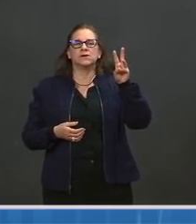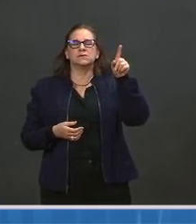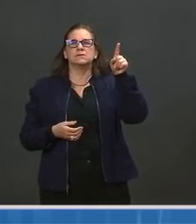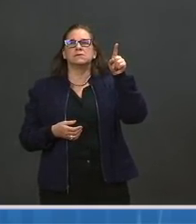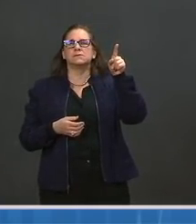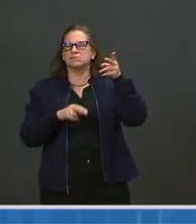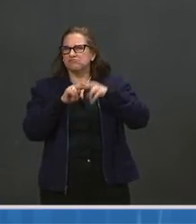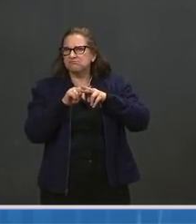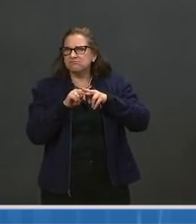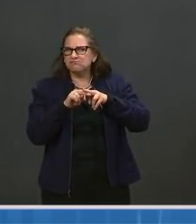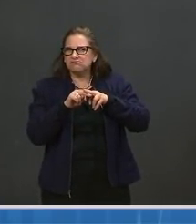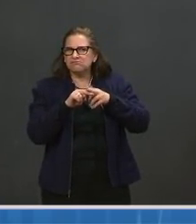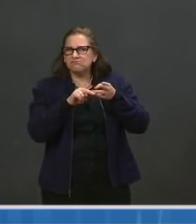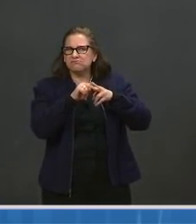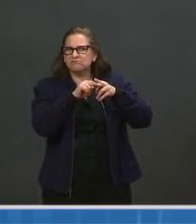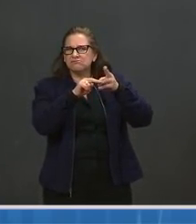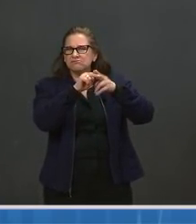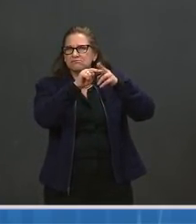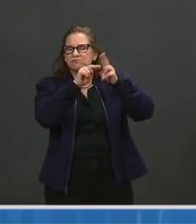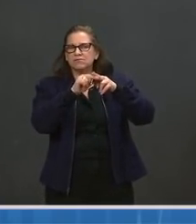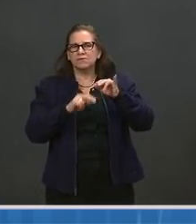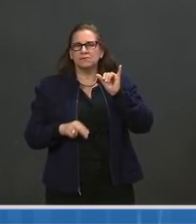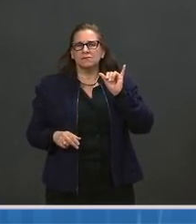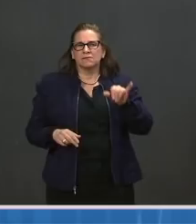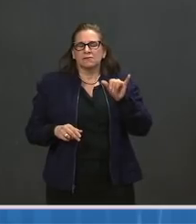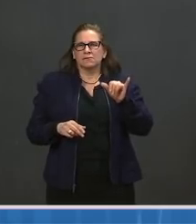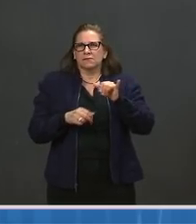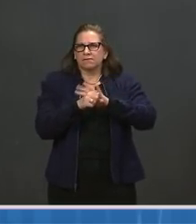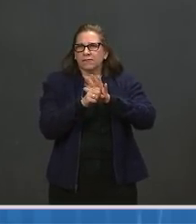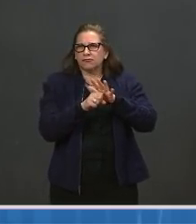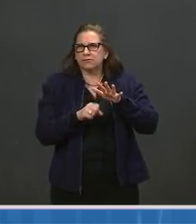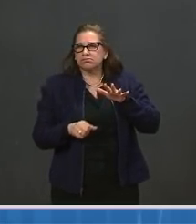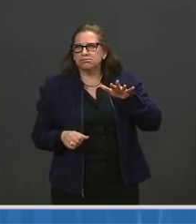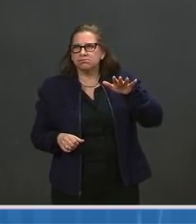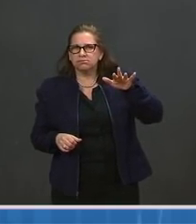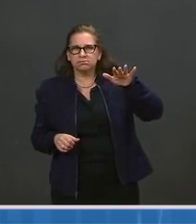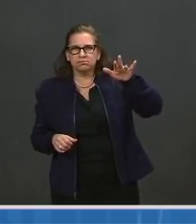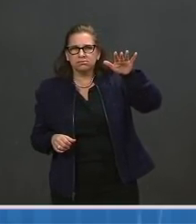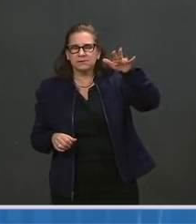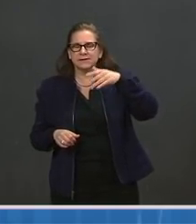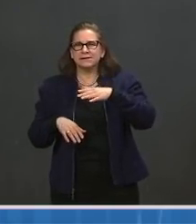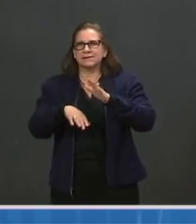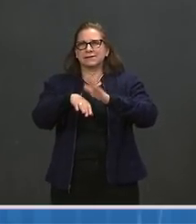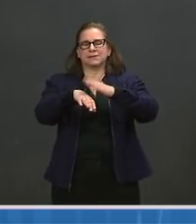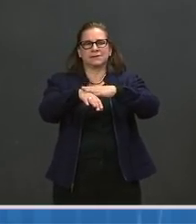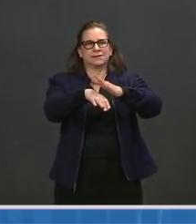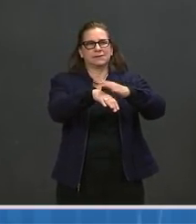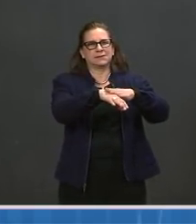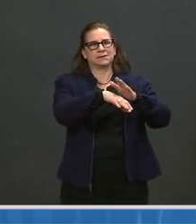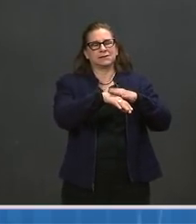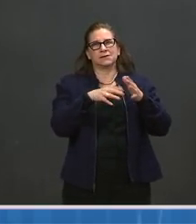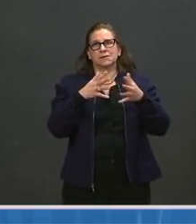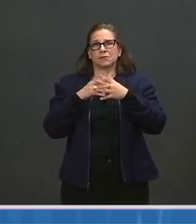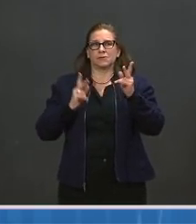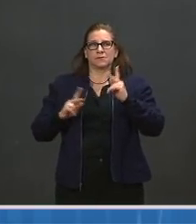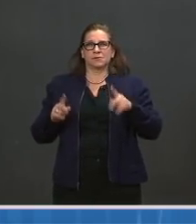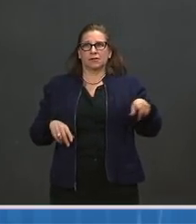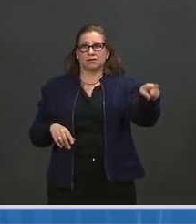Taken together, these statistics should serve as a warning sign for the American people. As I've stated before,